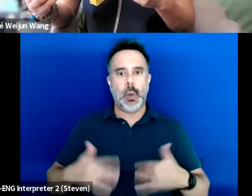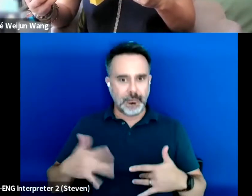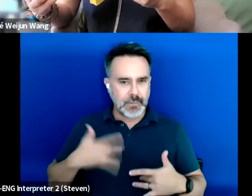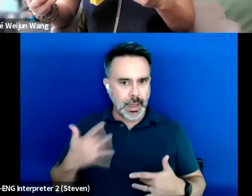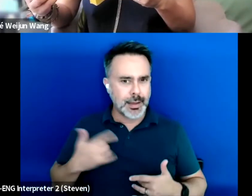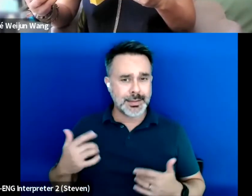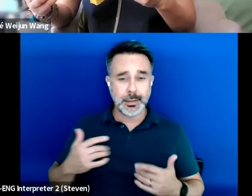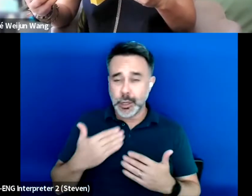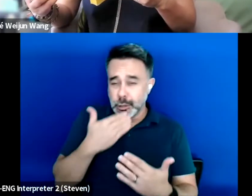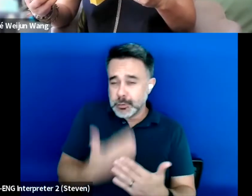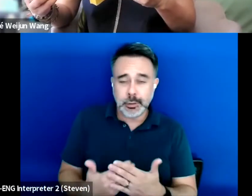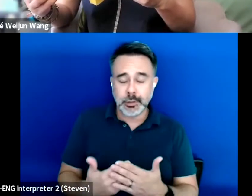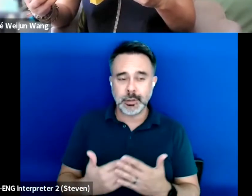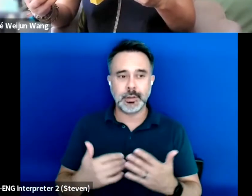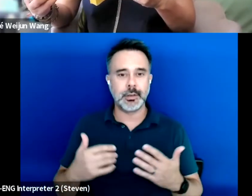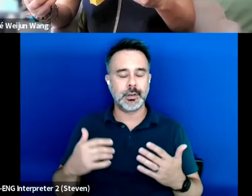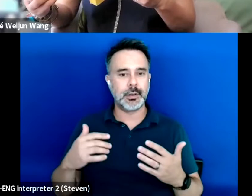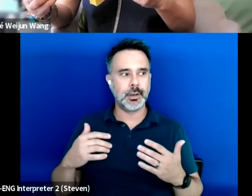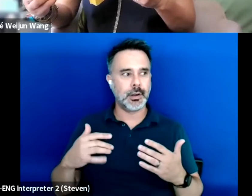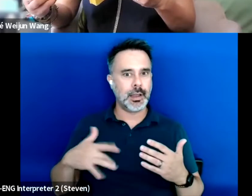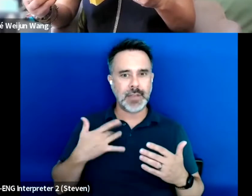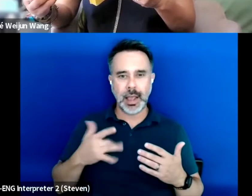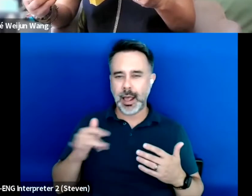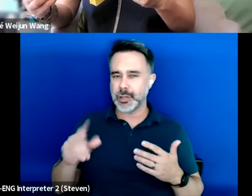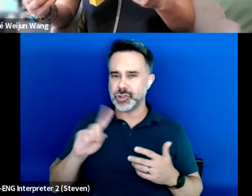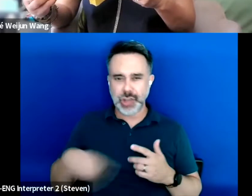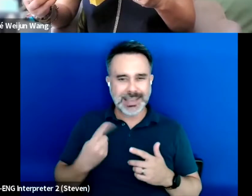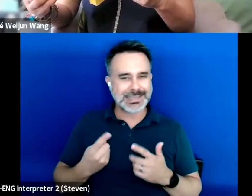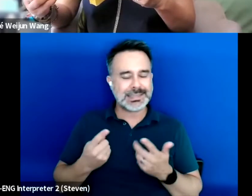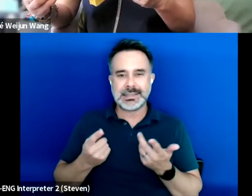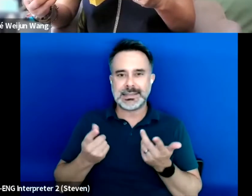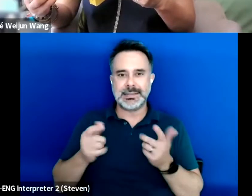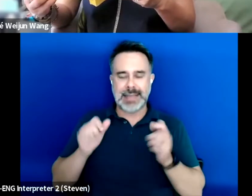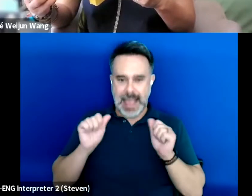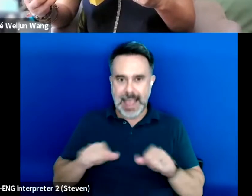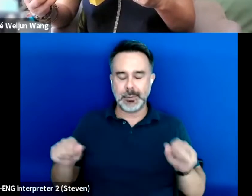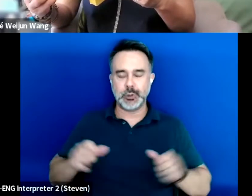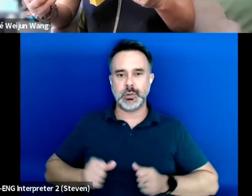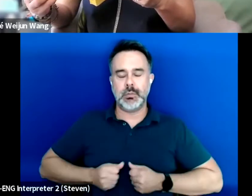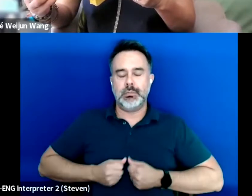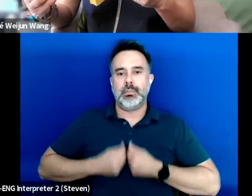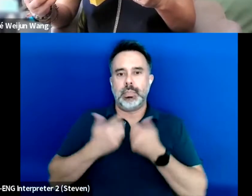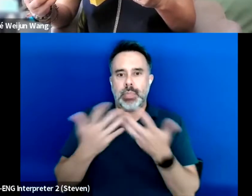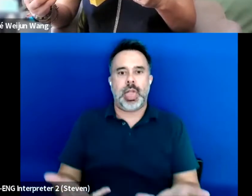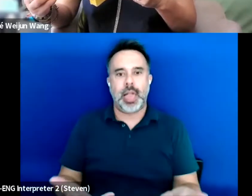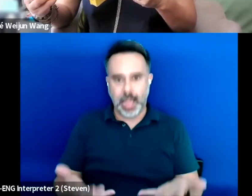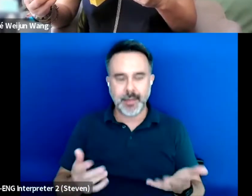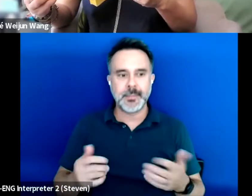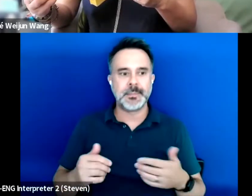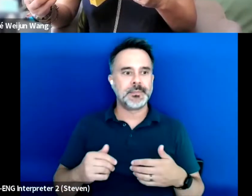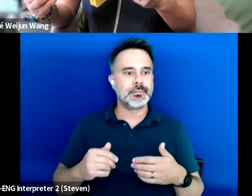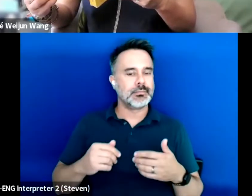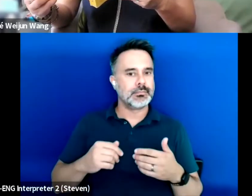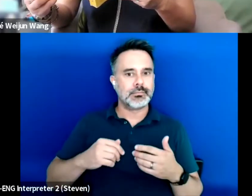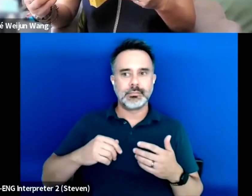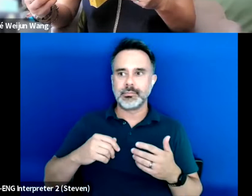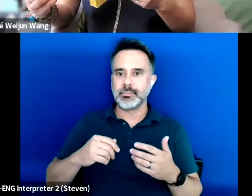Filtering truths until the most essential elements remain. Em dashes that link; ellipses that prolong.